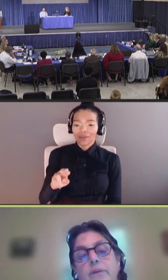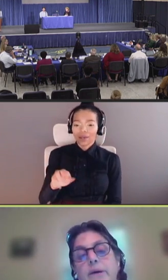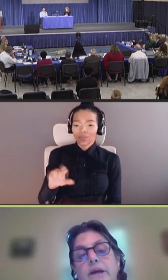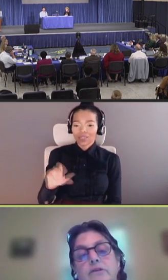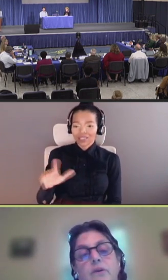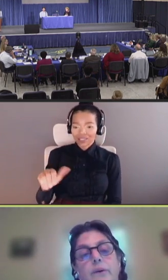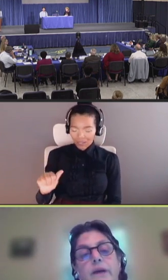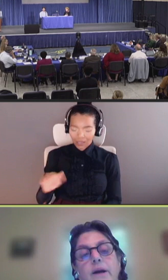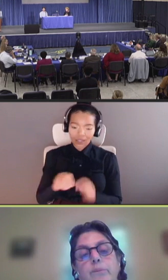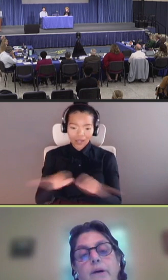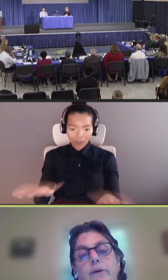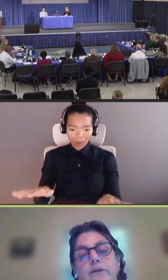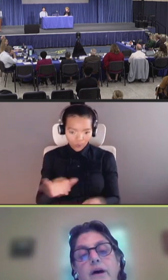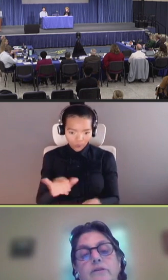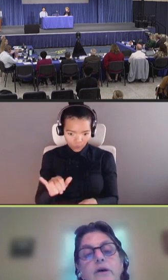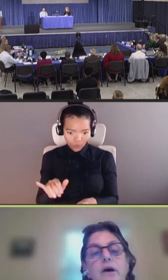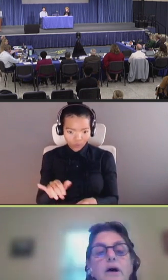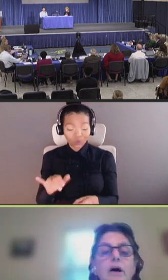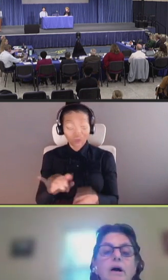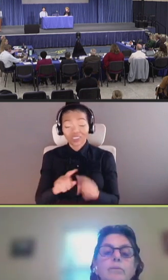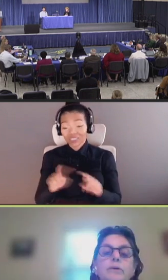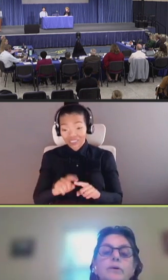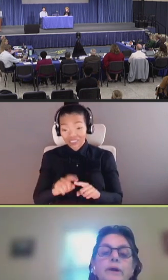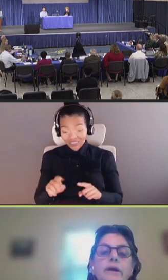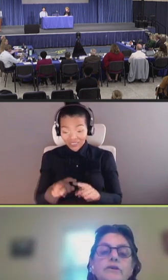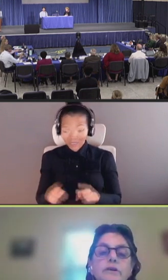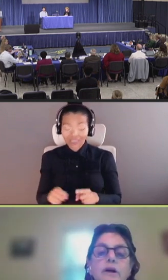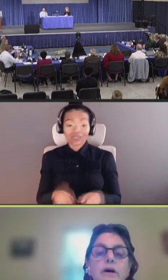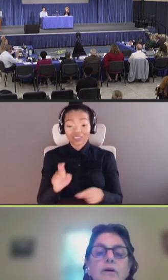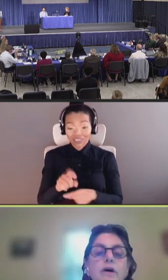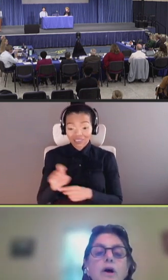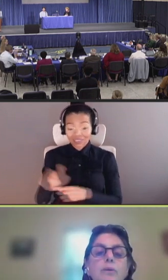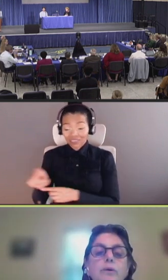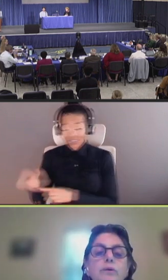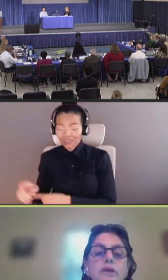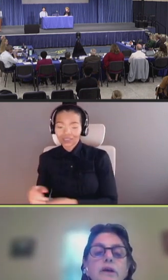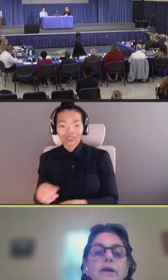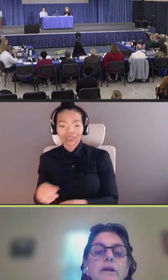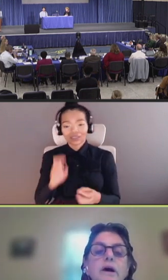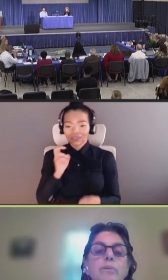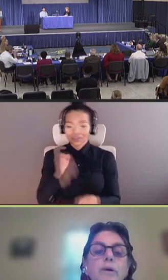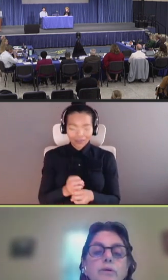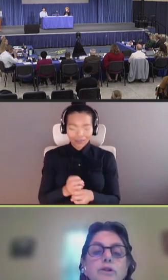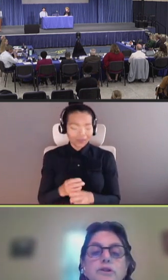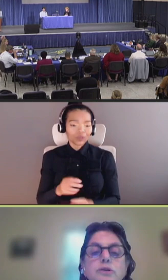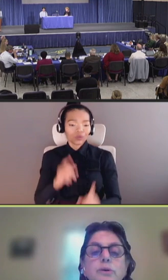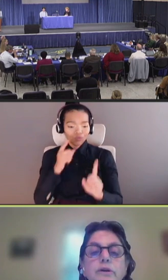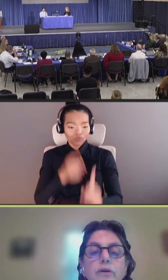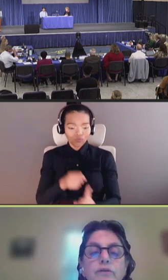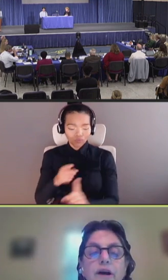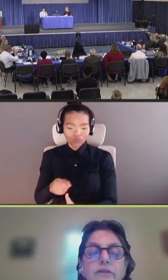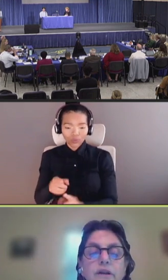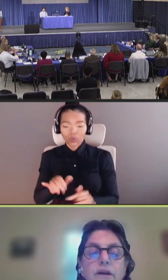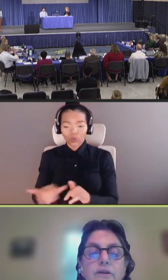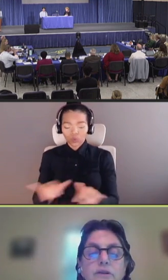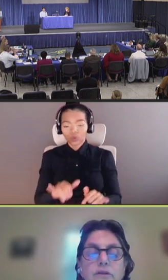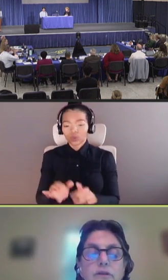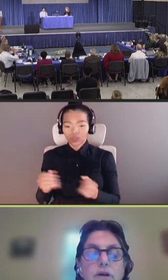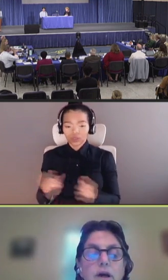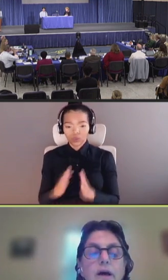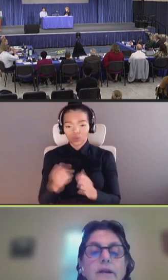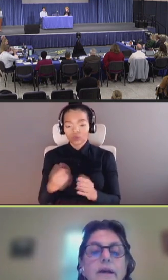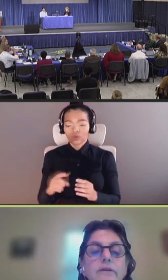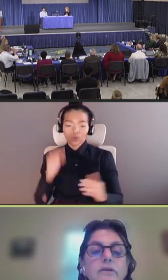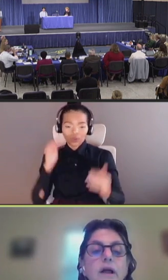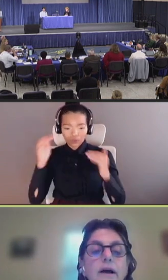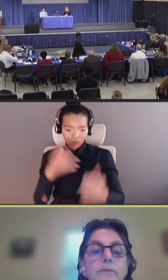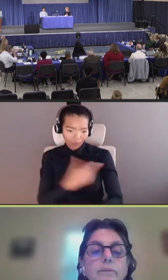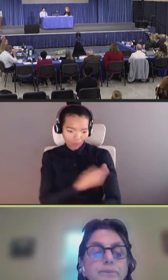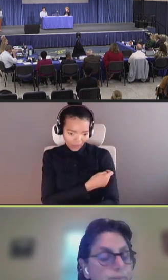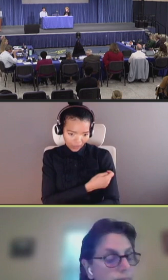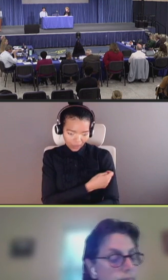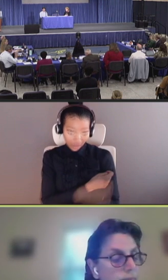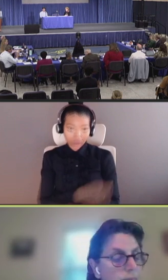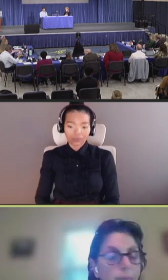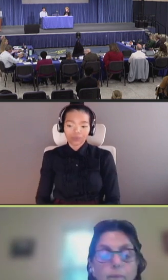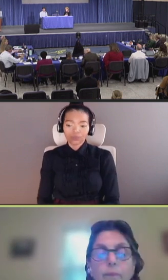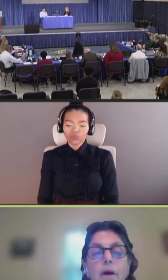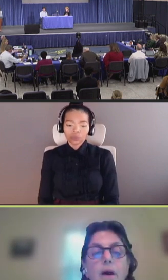it so we can't prioritize creation of routine approaches to adult vaccinations. Next slide.